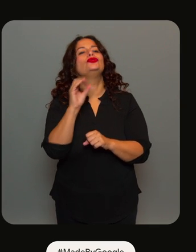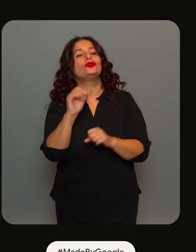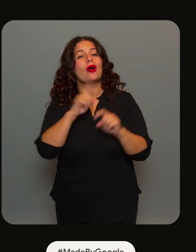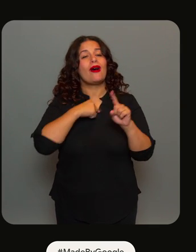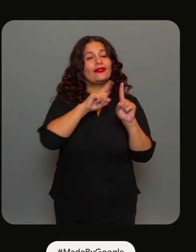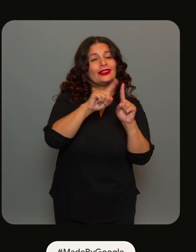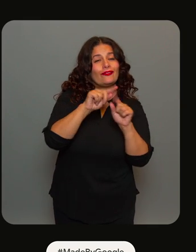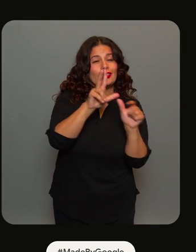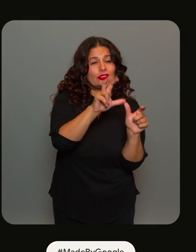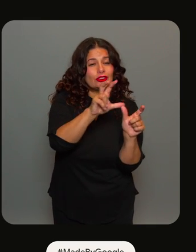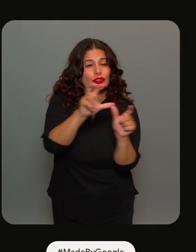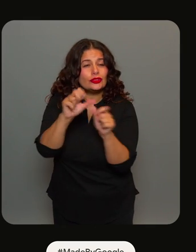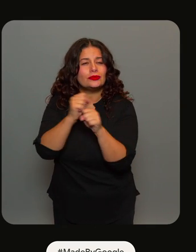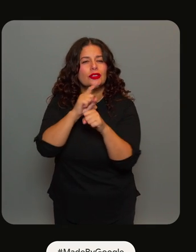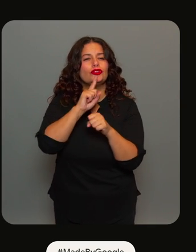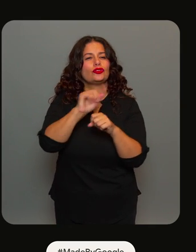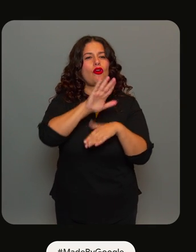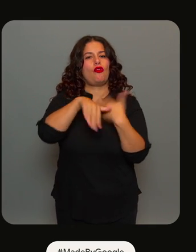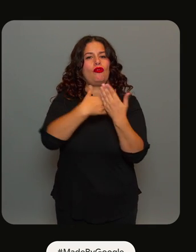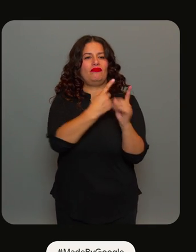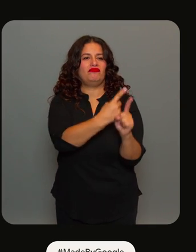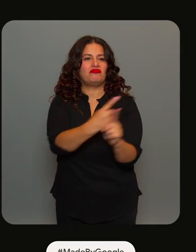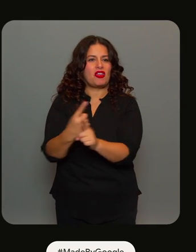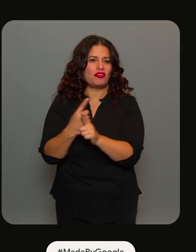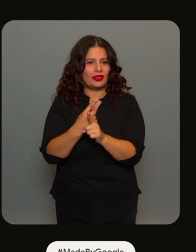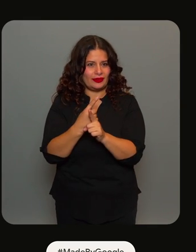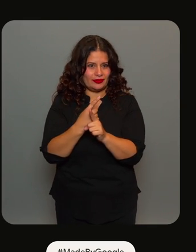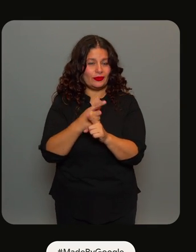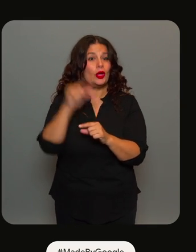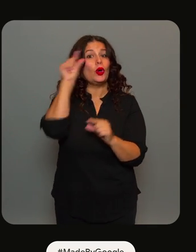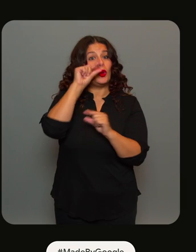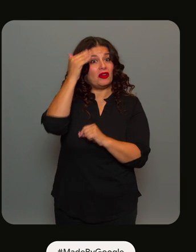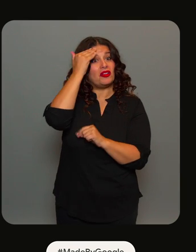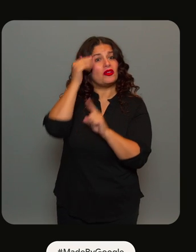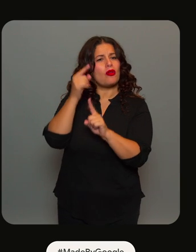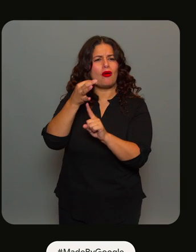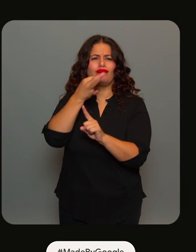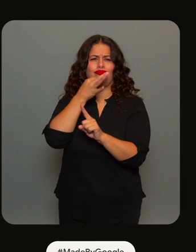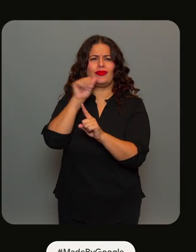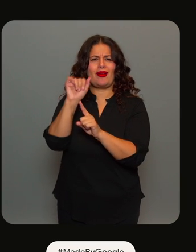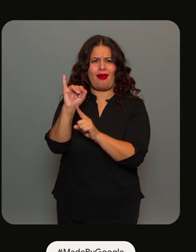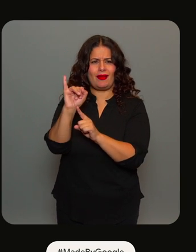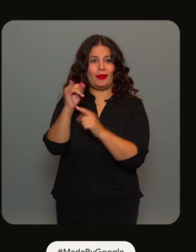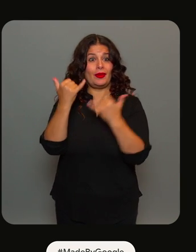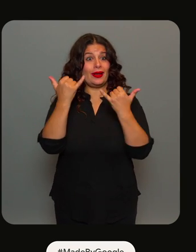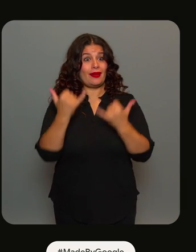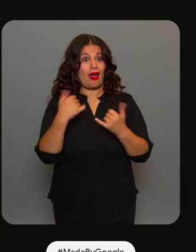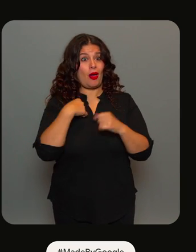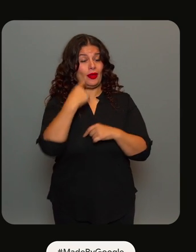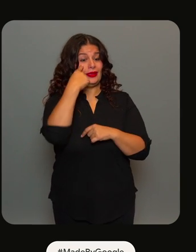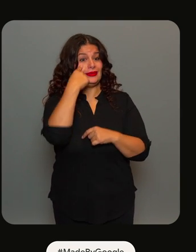Everyone knows that Google is great at AI, but getting a chance firsthand to see what that really means was amazing.